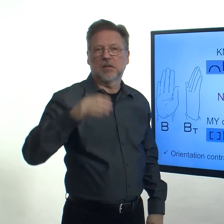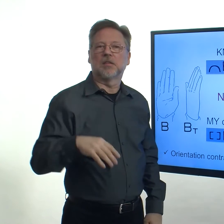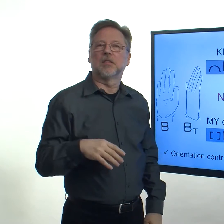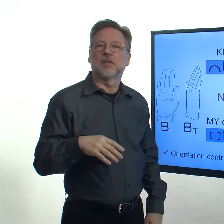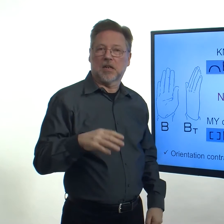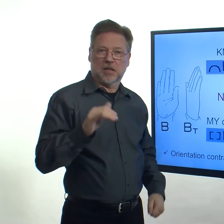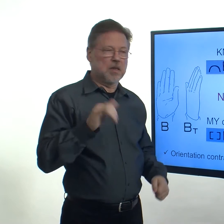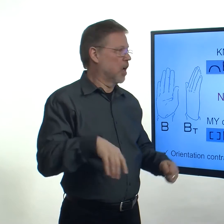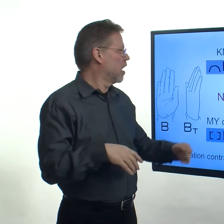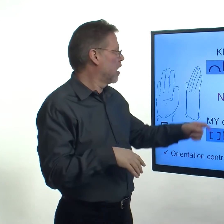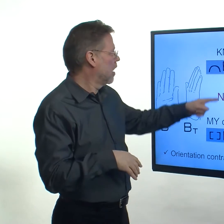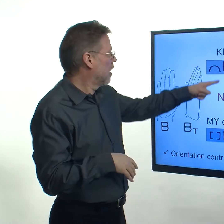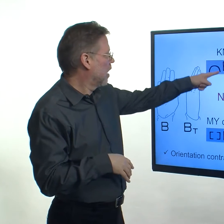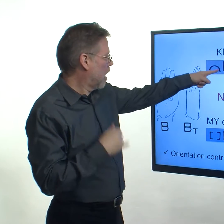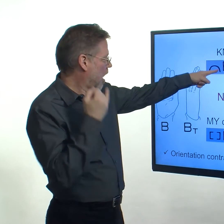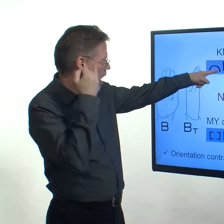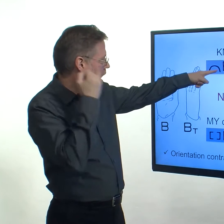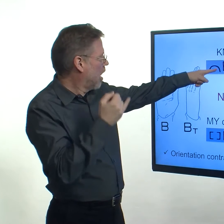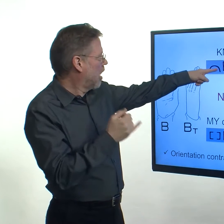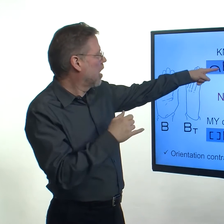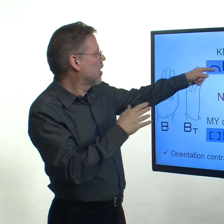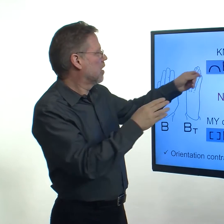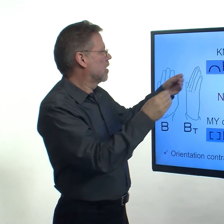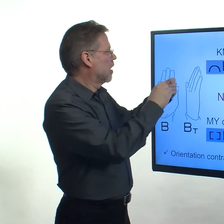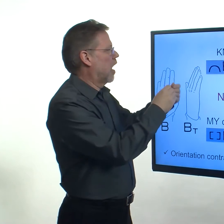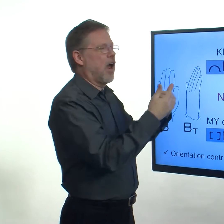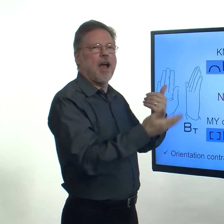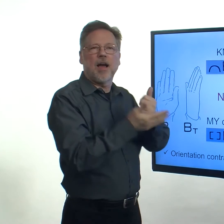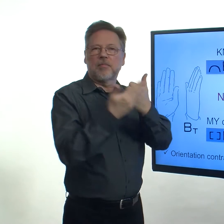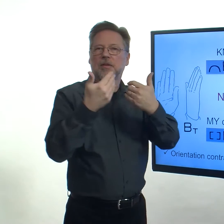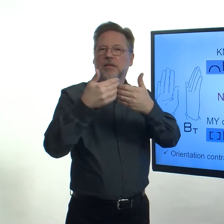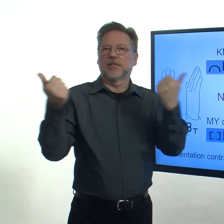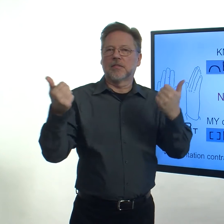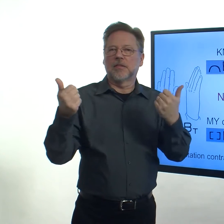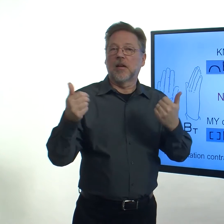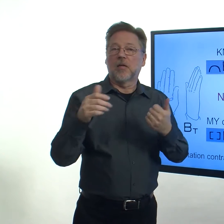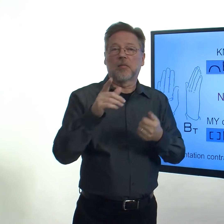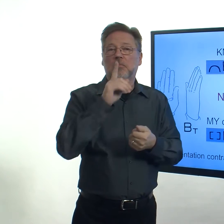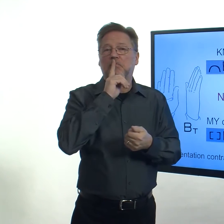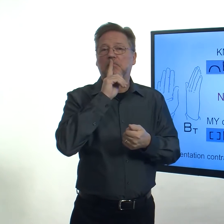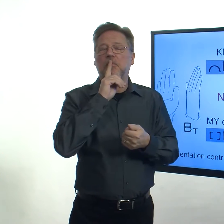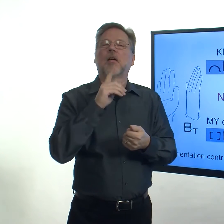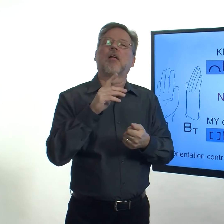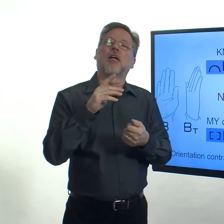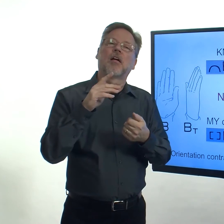So, that’s the idea. A diacritic is added to help disambiguate signs. No diacritic means